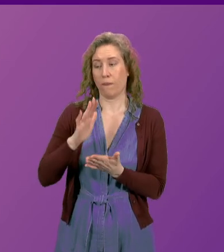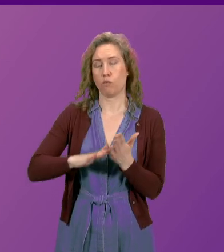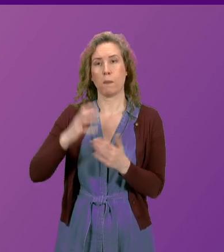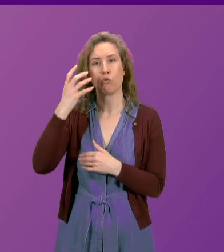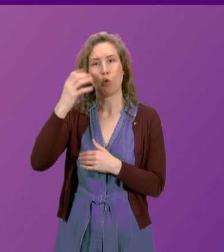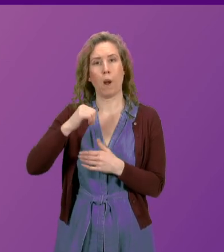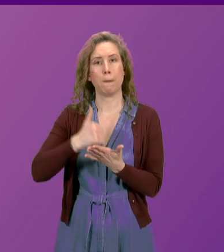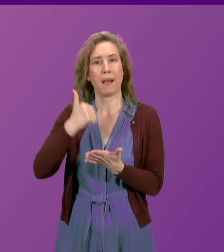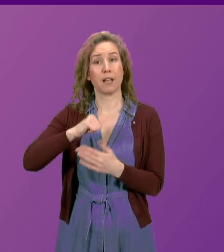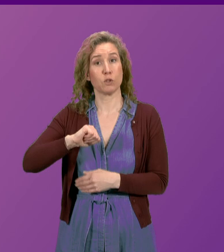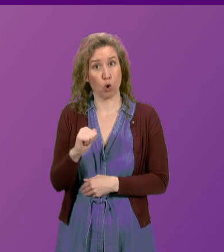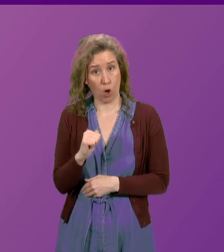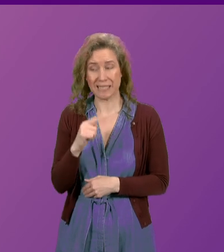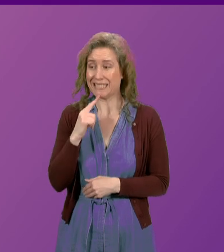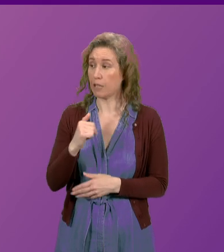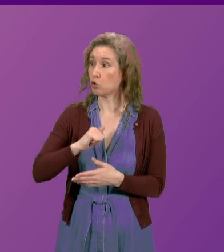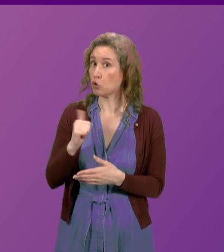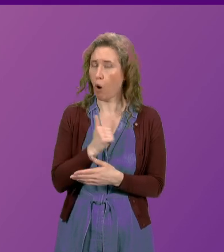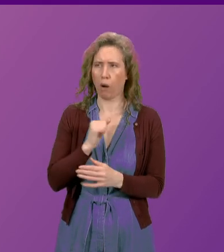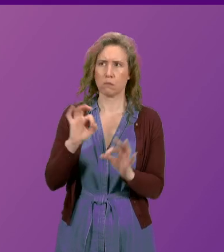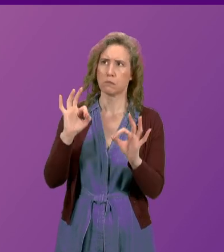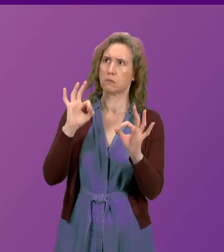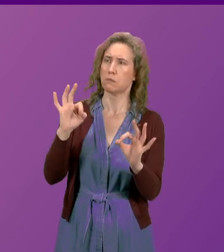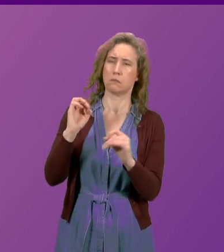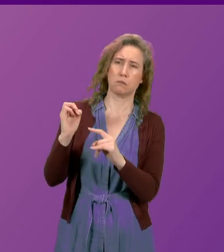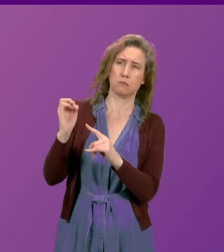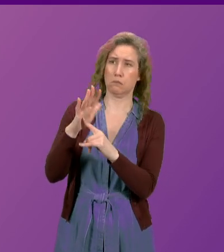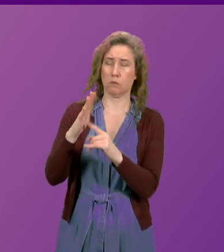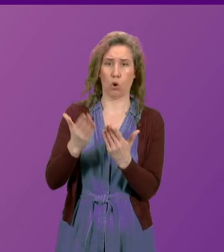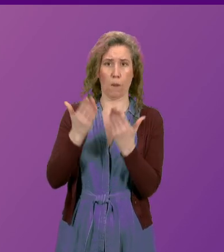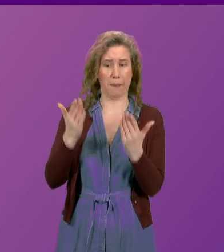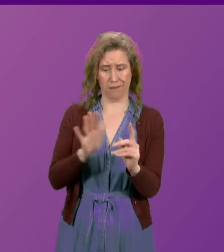that Scotland was a stand-out performer among the United Kingdom nations and regions last